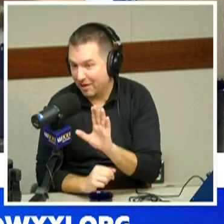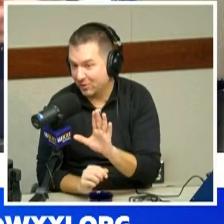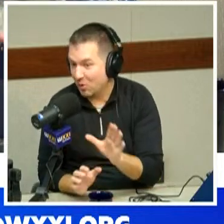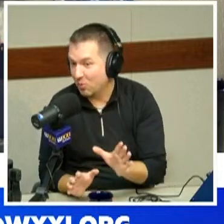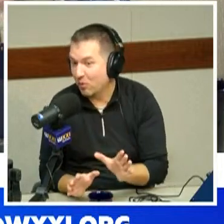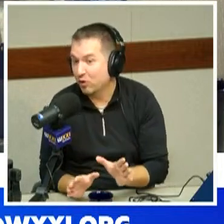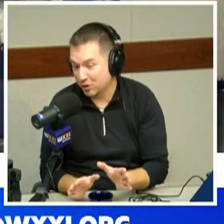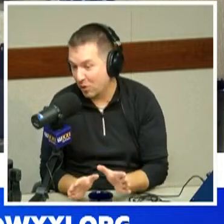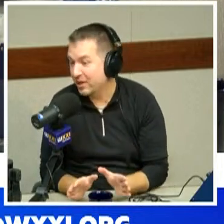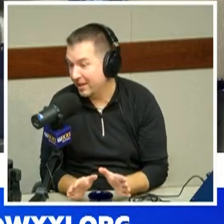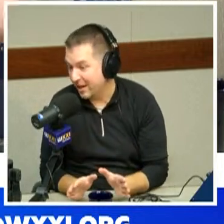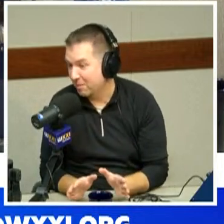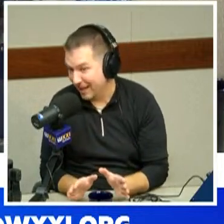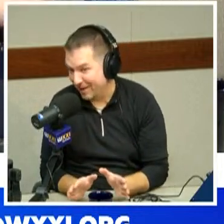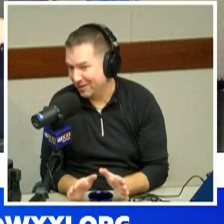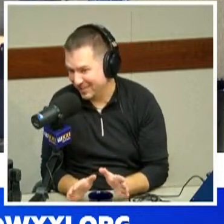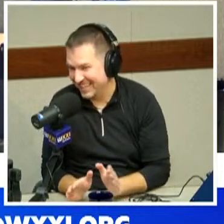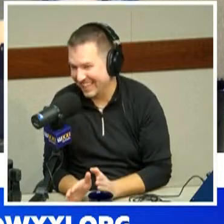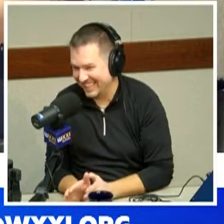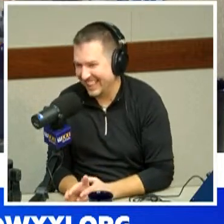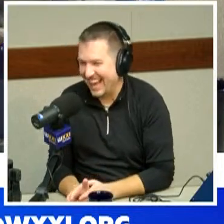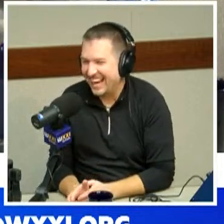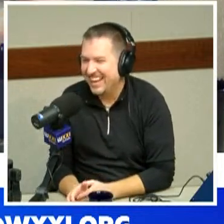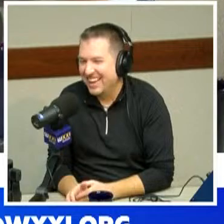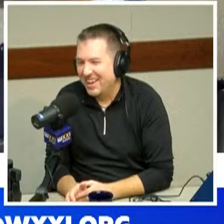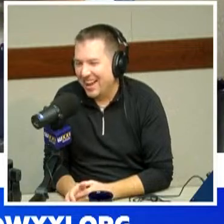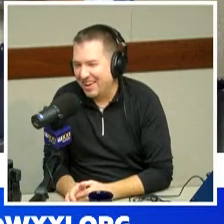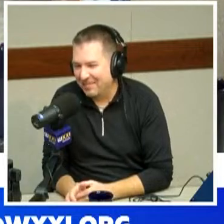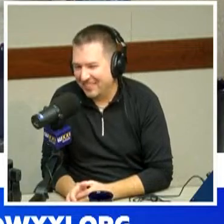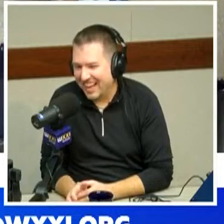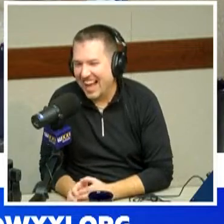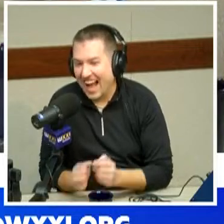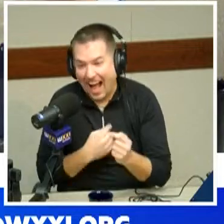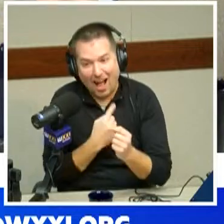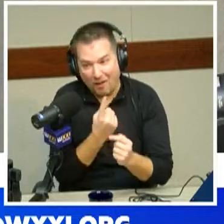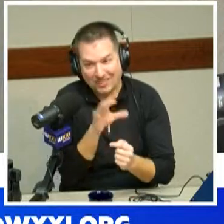mean first of all we need a couple hours to get to that I always find that with these programs